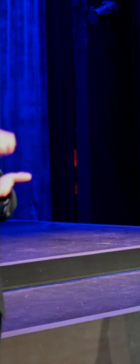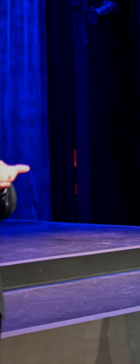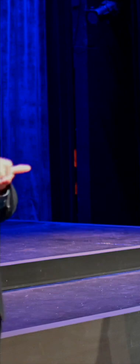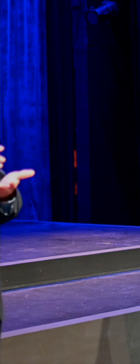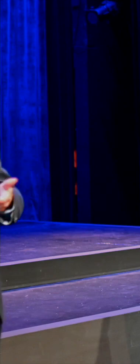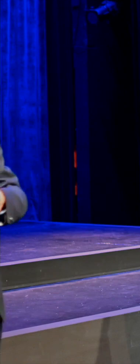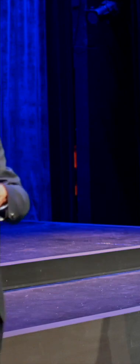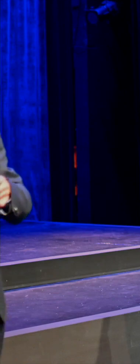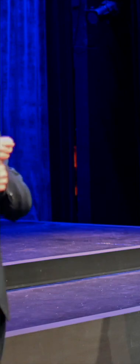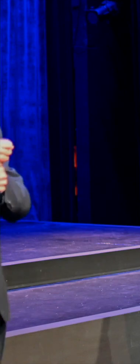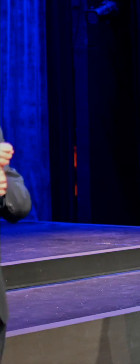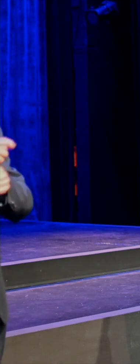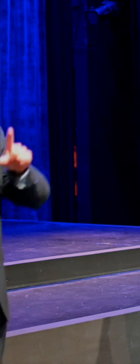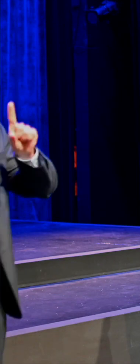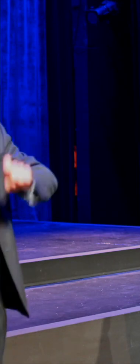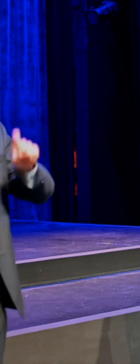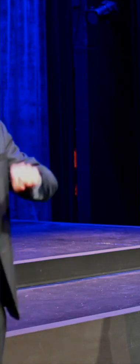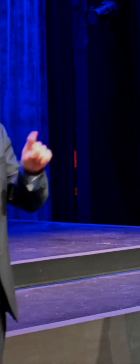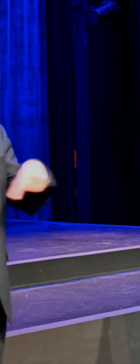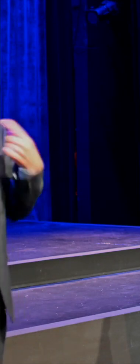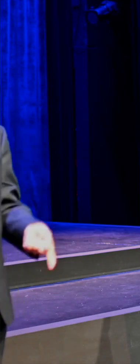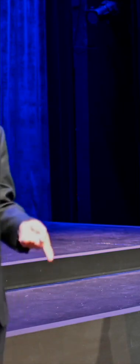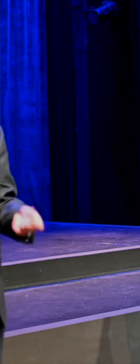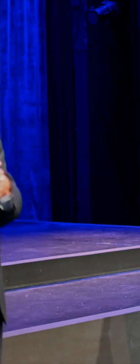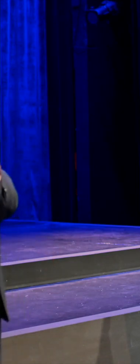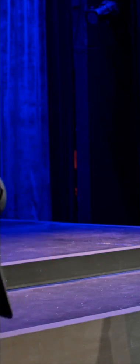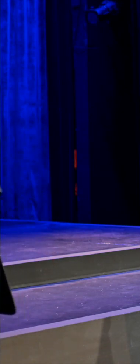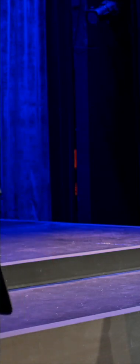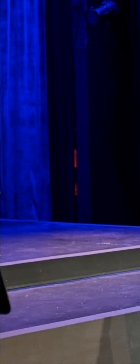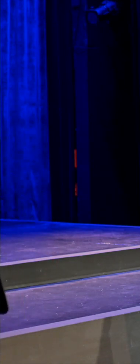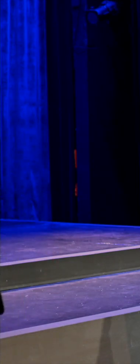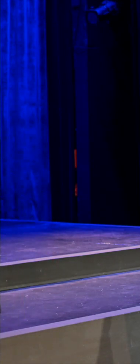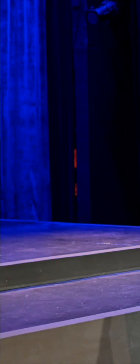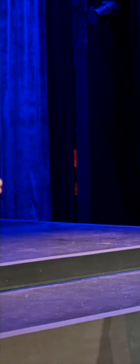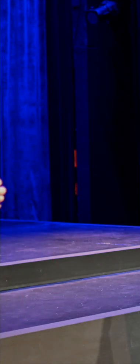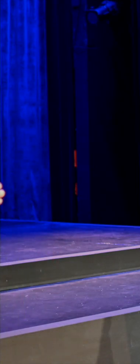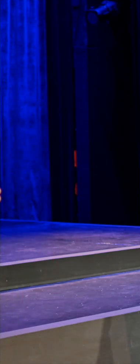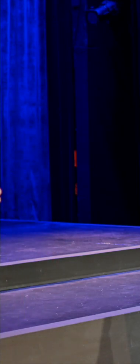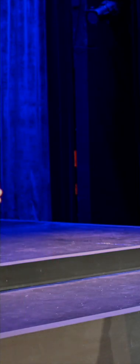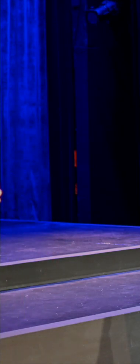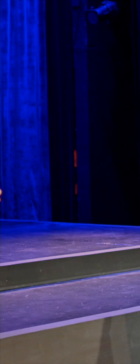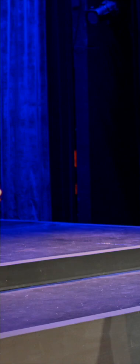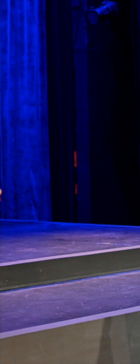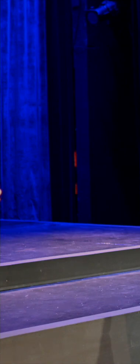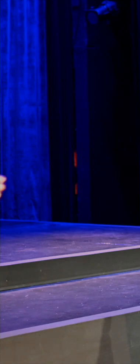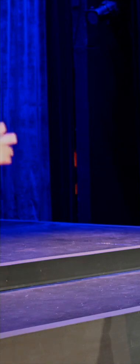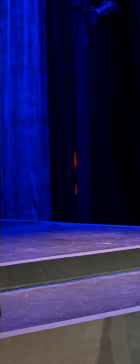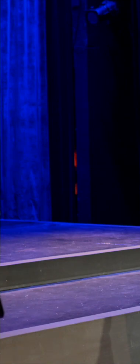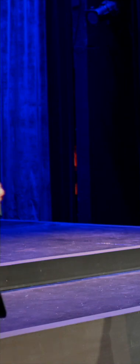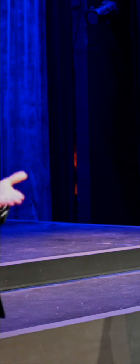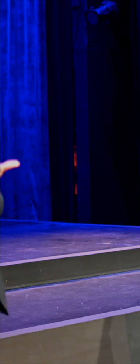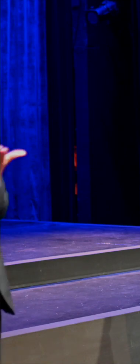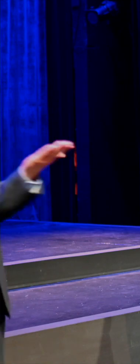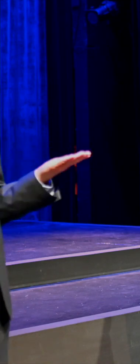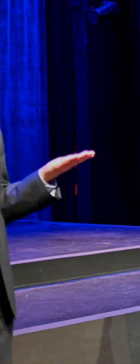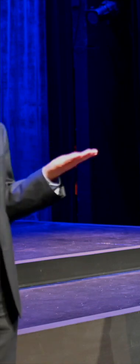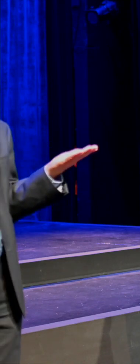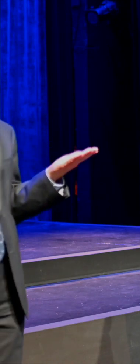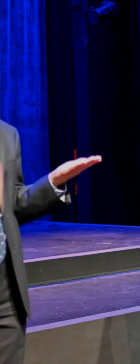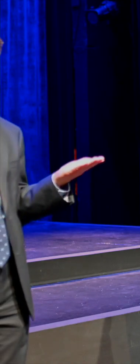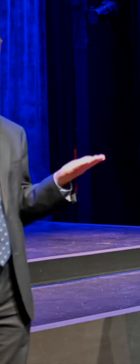believed. The only thing I wanted to do if I was ever able to walk again